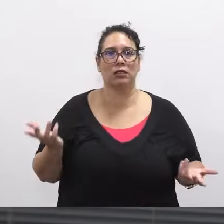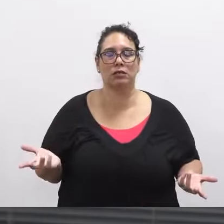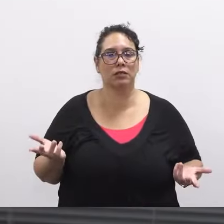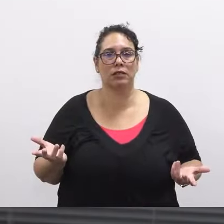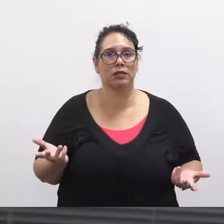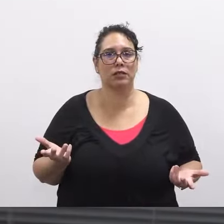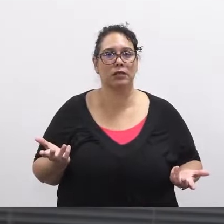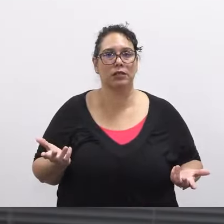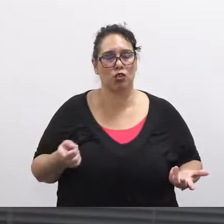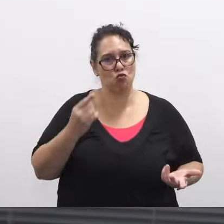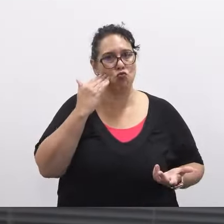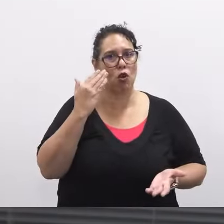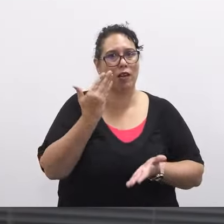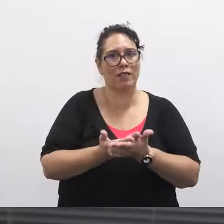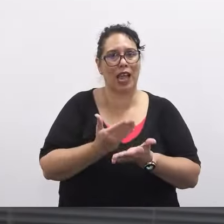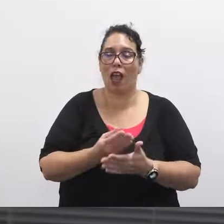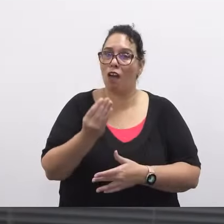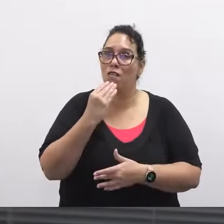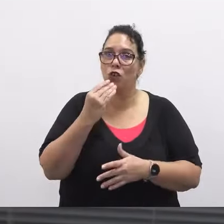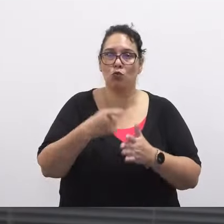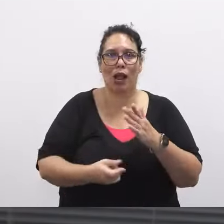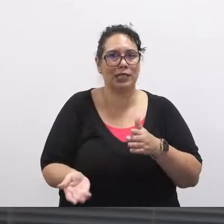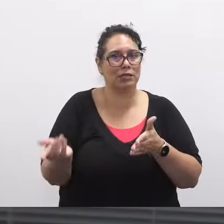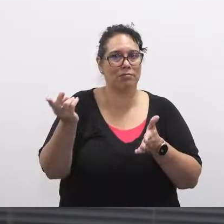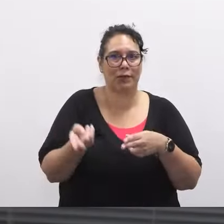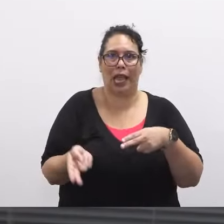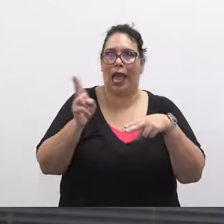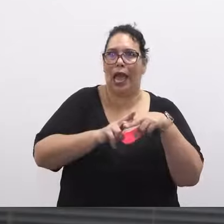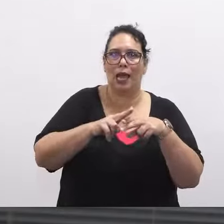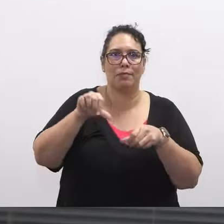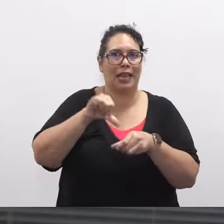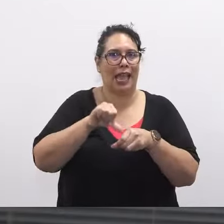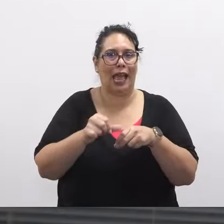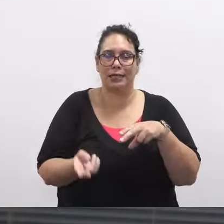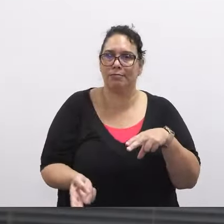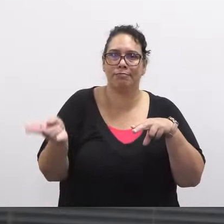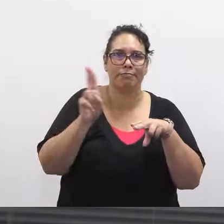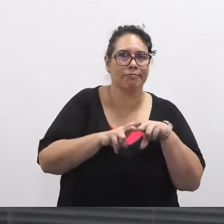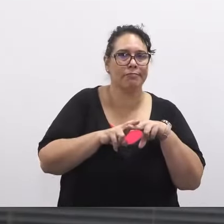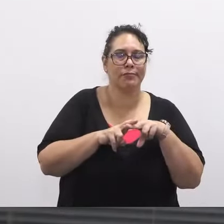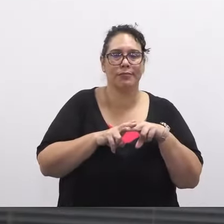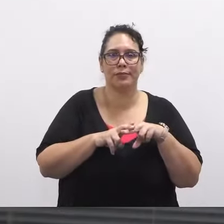You guys know for a fact that the food prices are going up, that the gas is going up, nothing is going down.